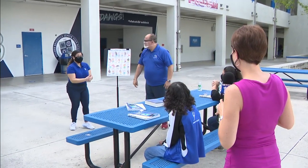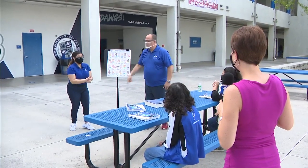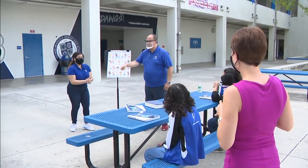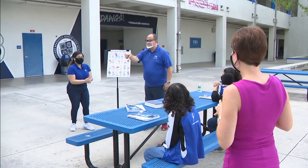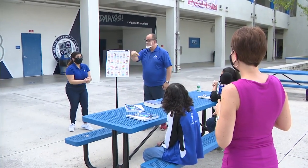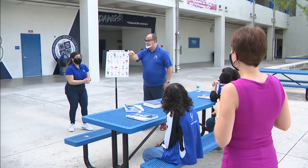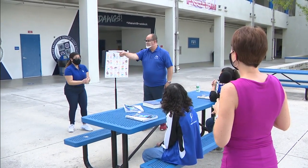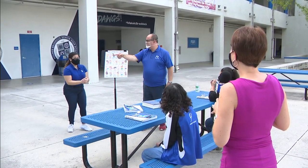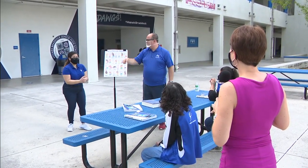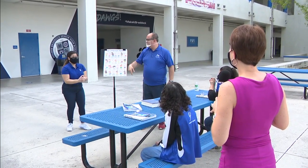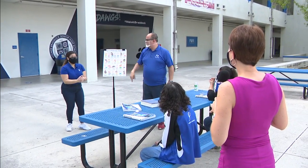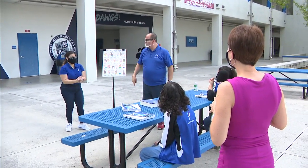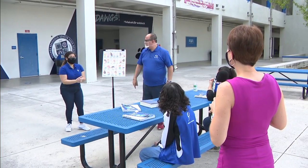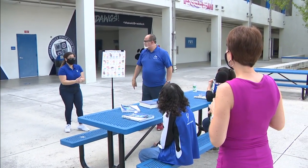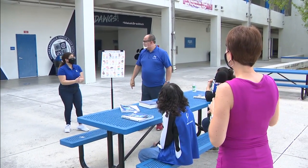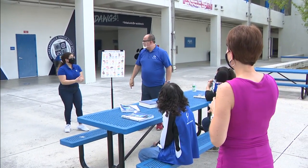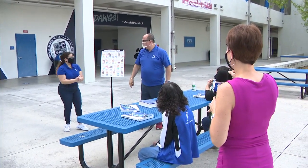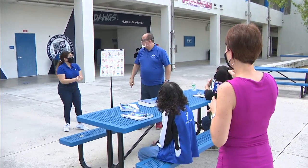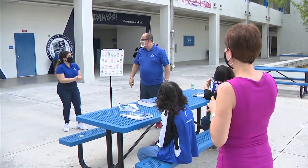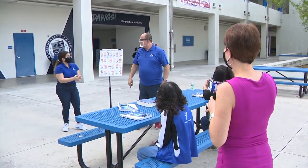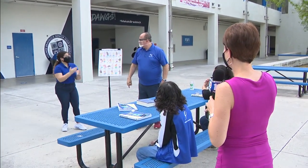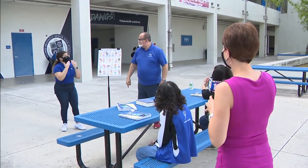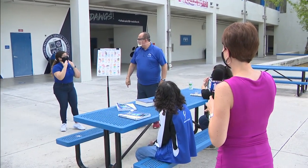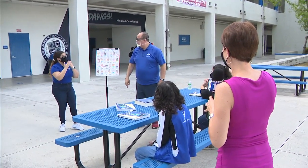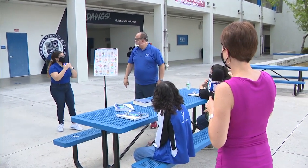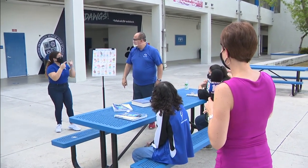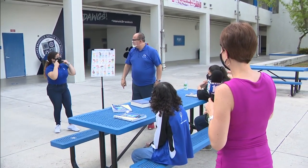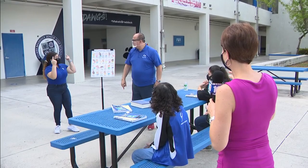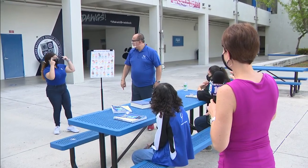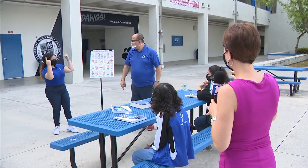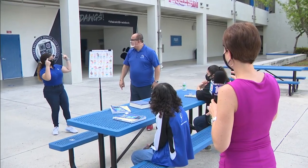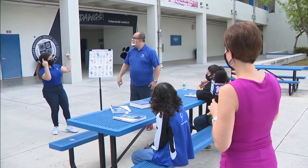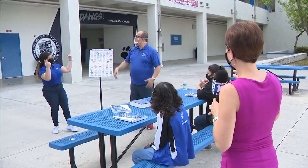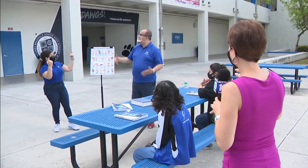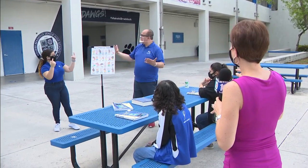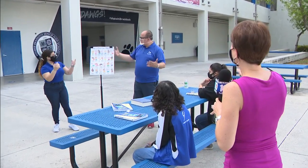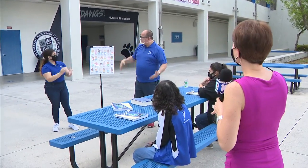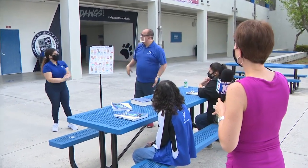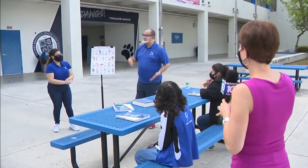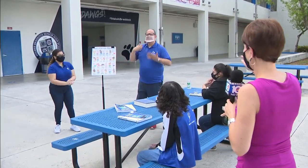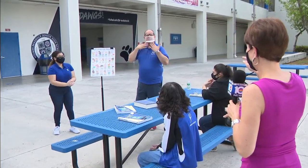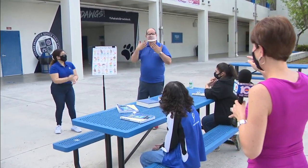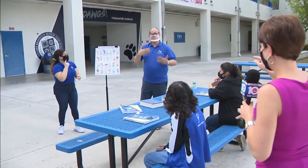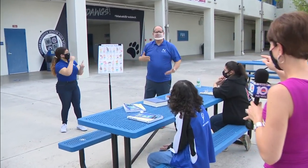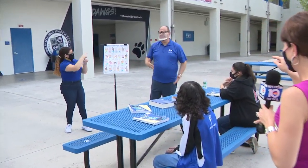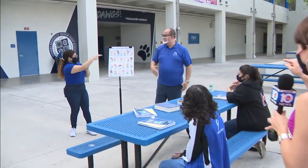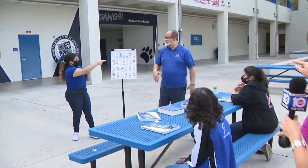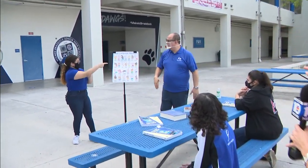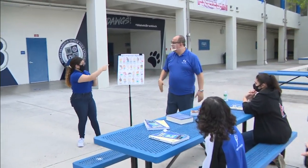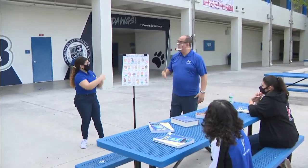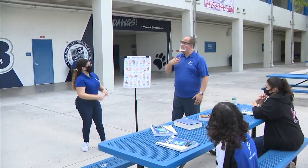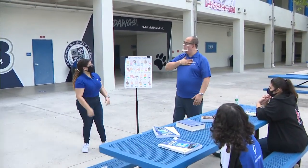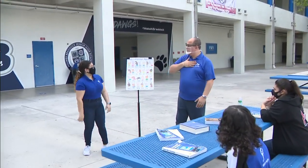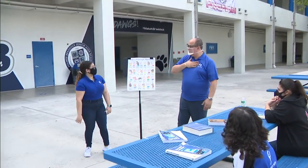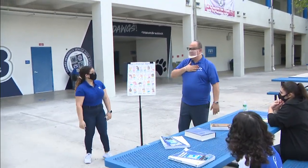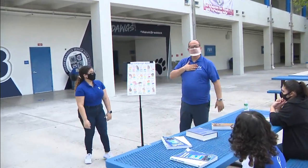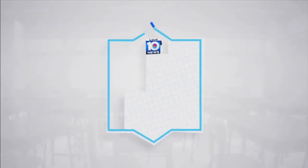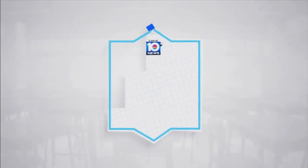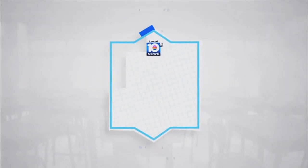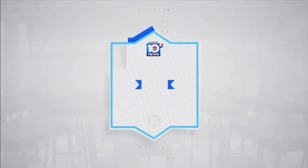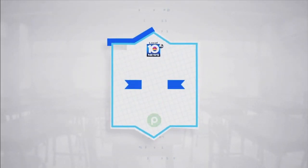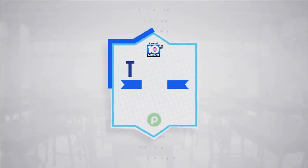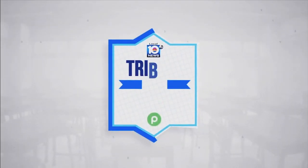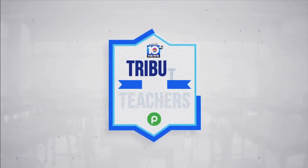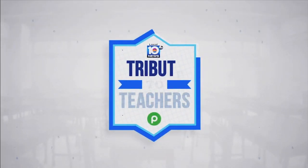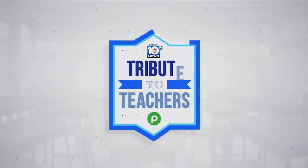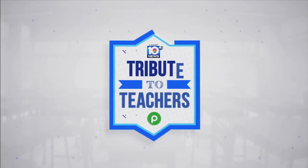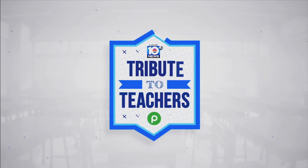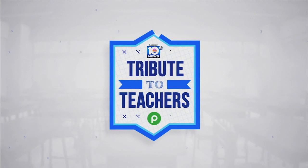ACCOLADES.